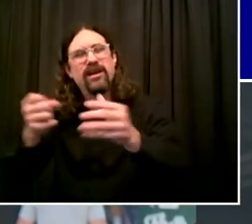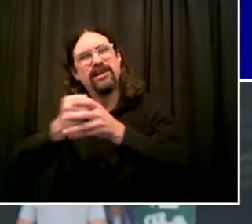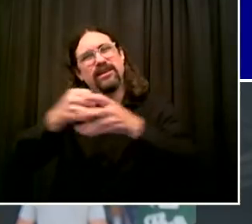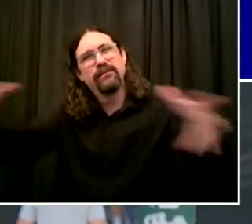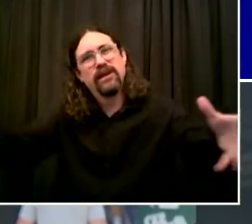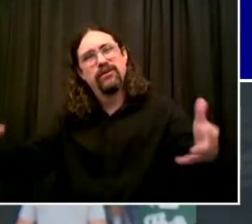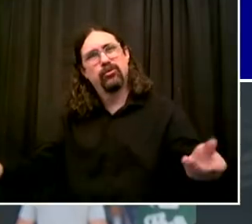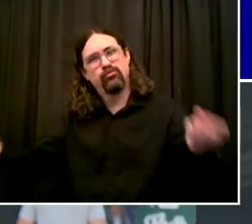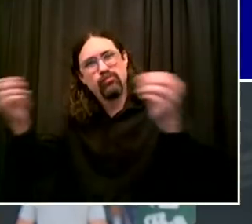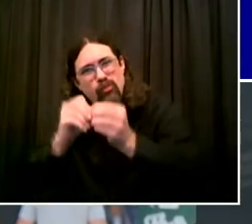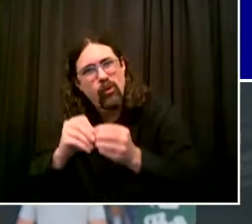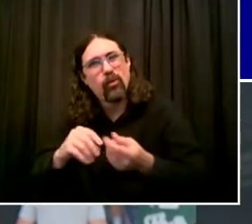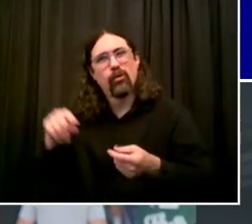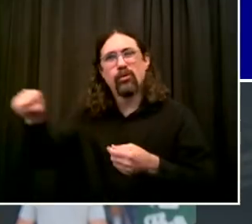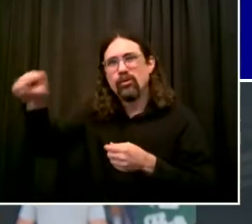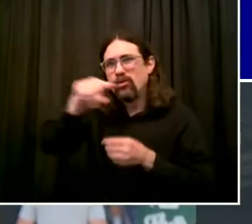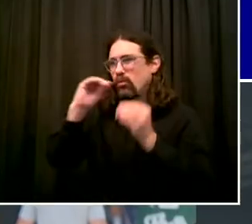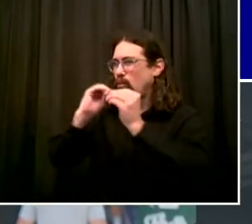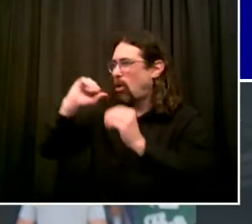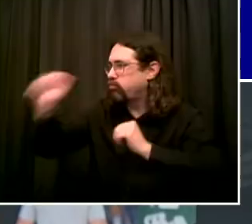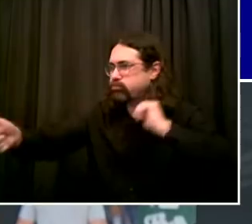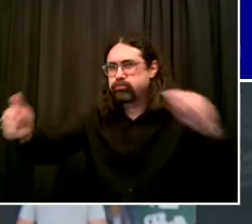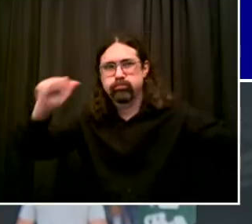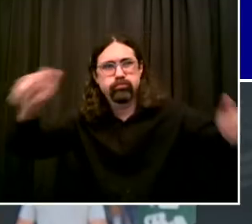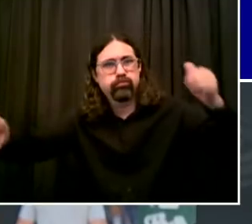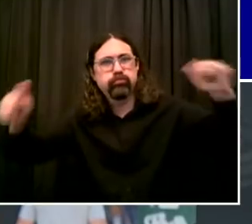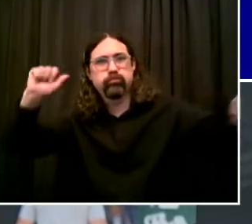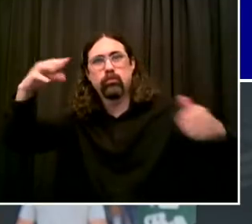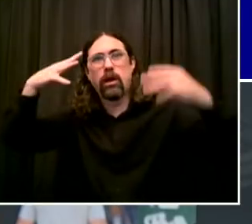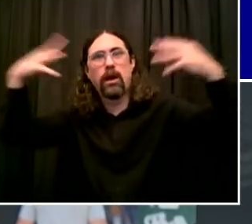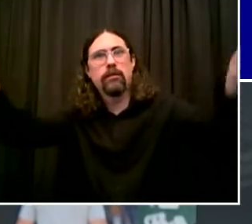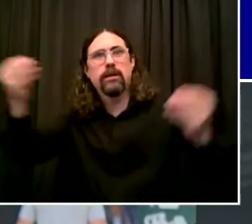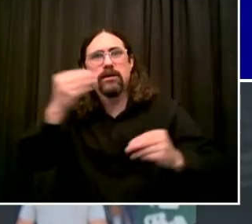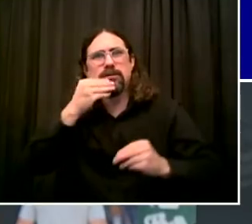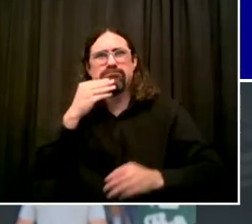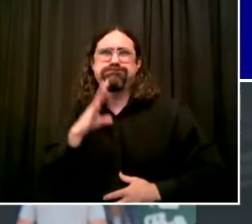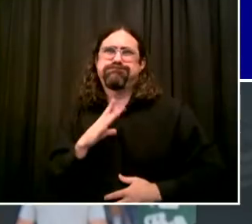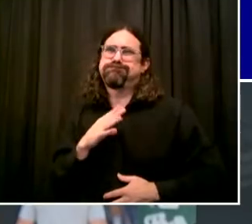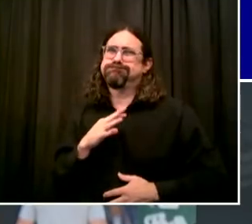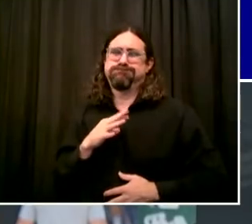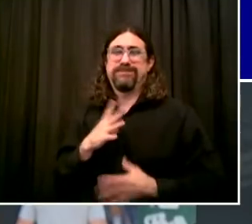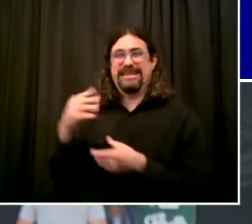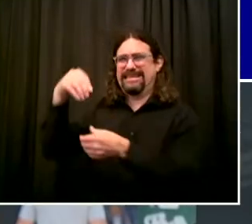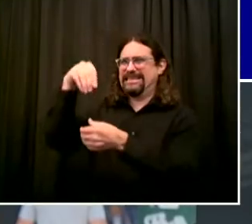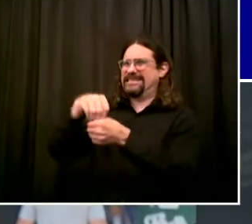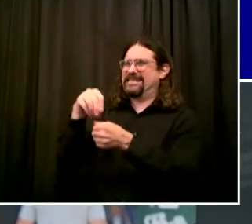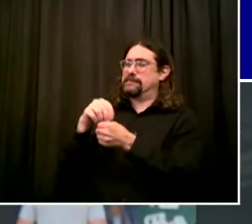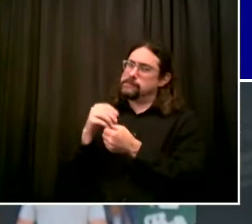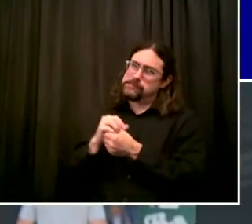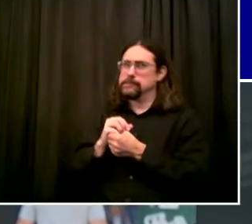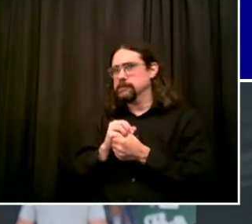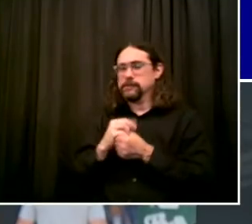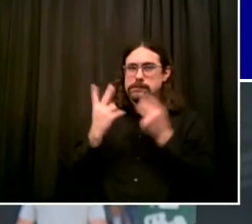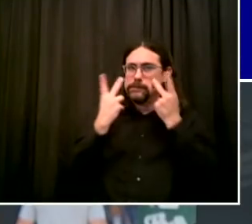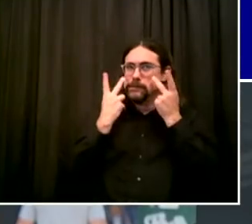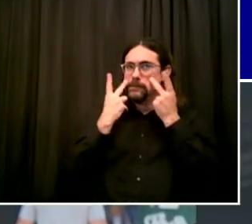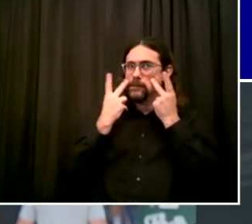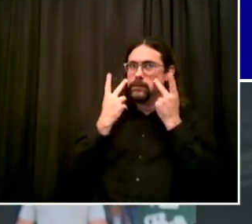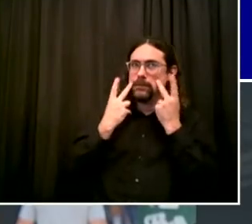OUTDOOR DINING. WE WANT TO GO FARTHER WITH OPEN